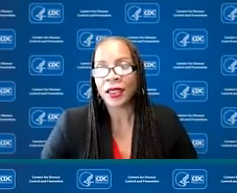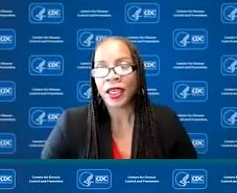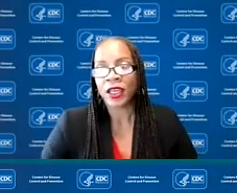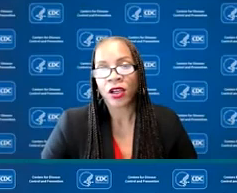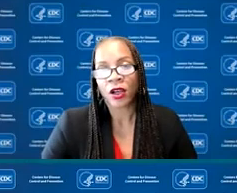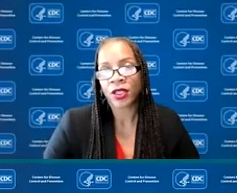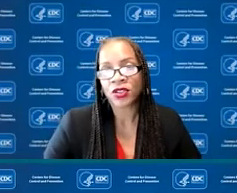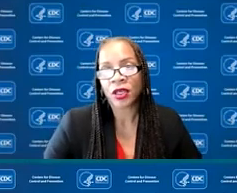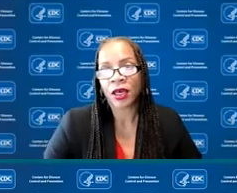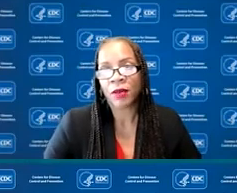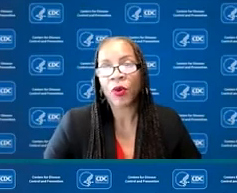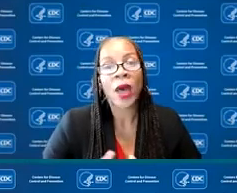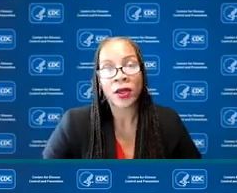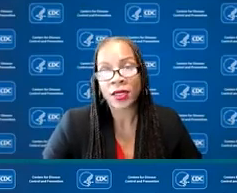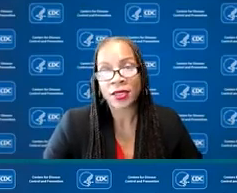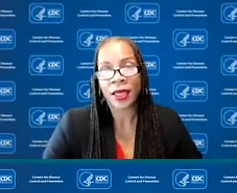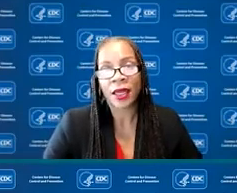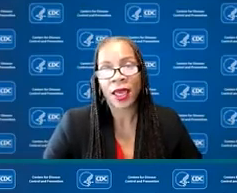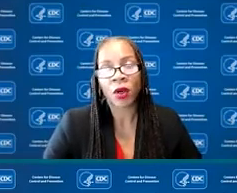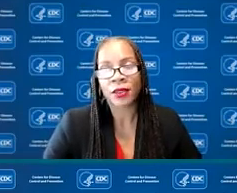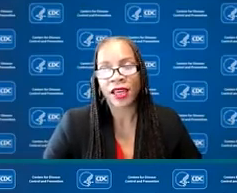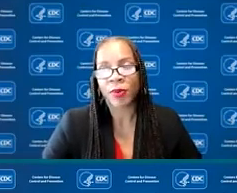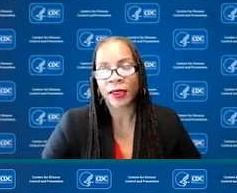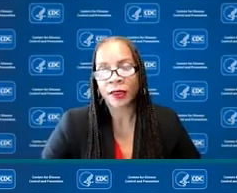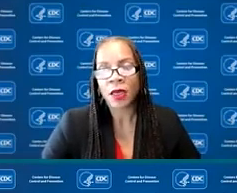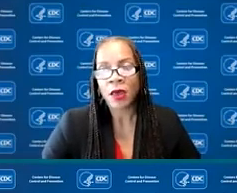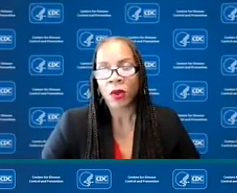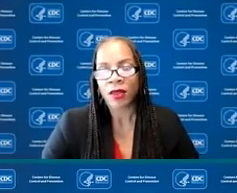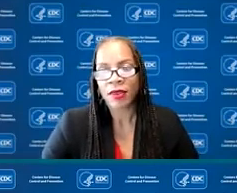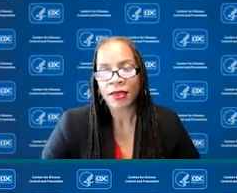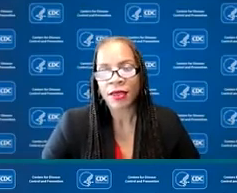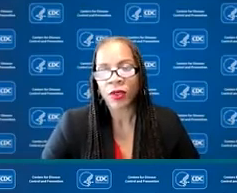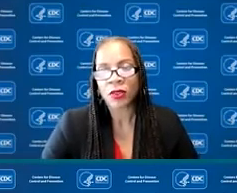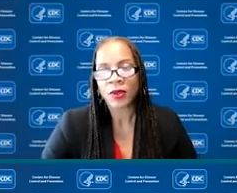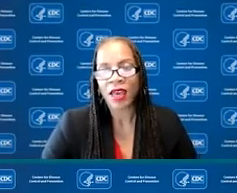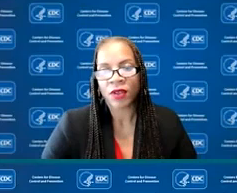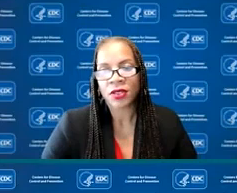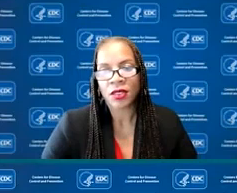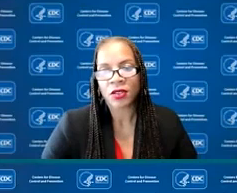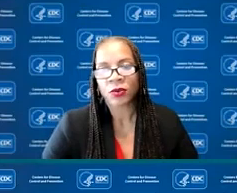encourage wellness and work-life balance. One of the things that we do have in our center, which